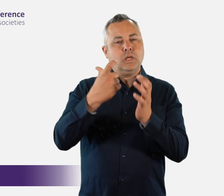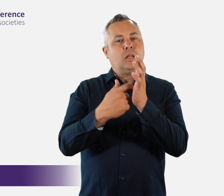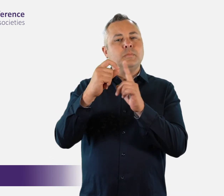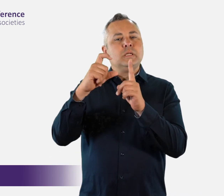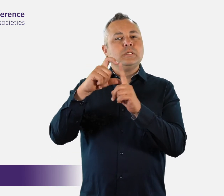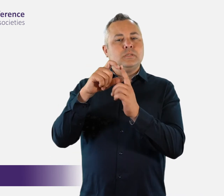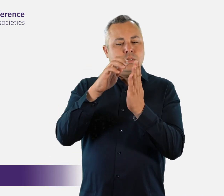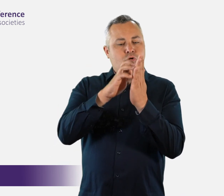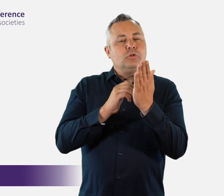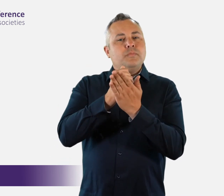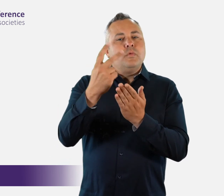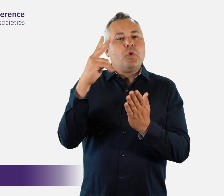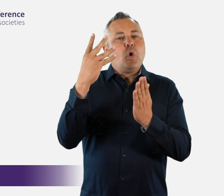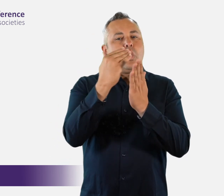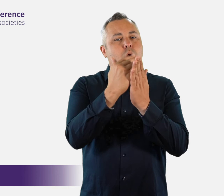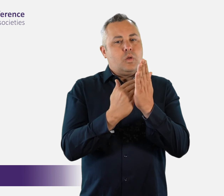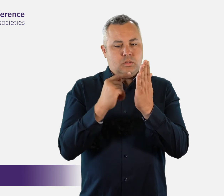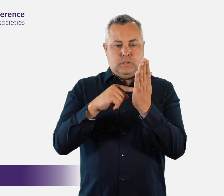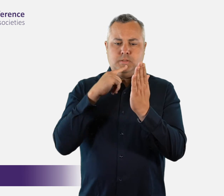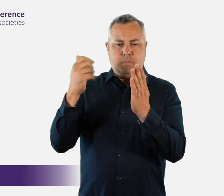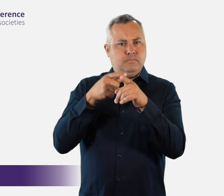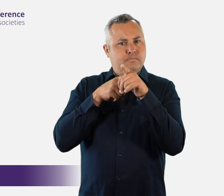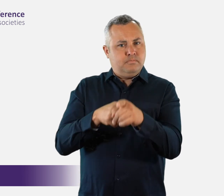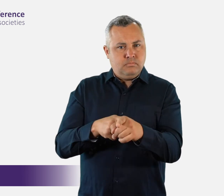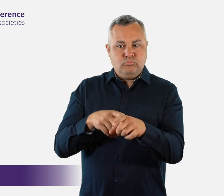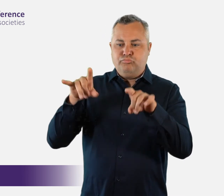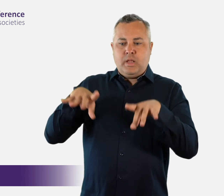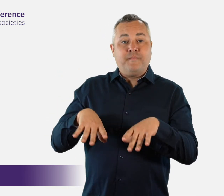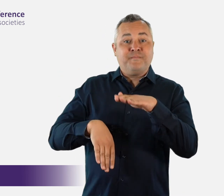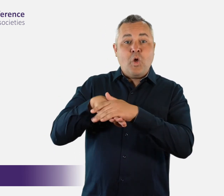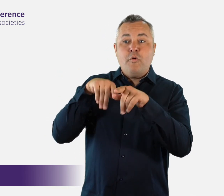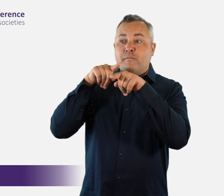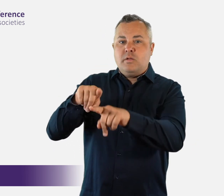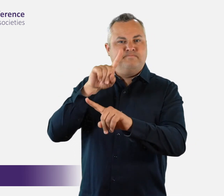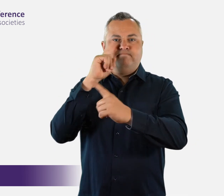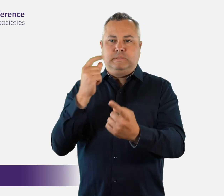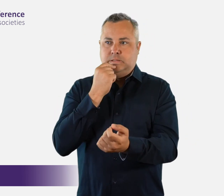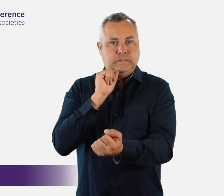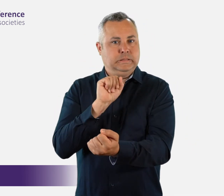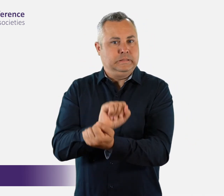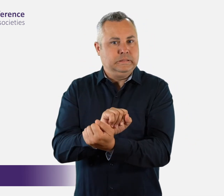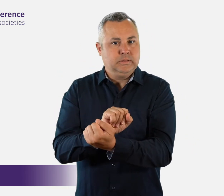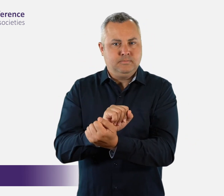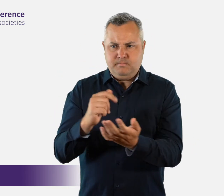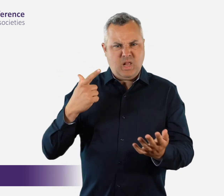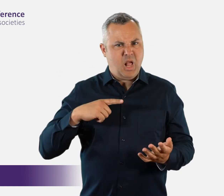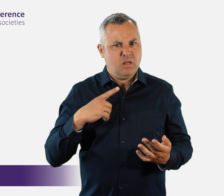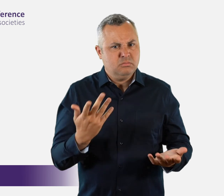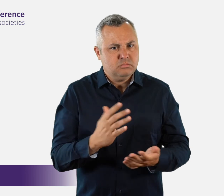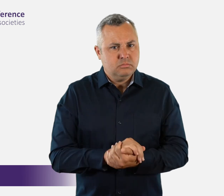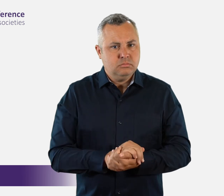What has prevented Australia from complying fully with is obligations in Article 24 of the CRPD?